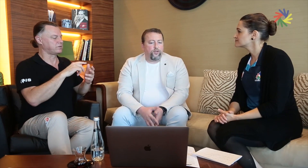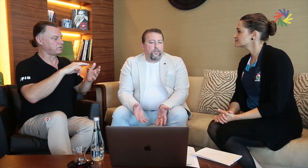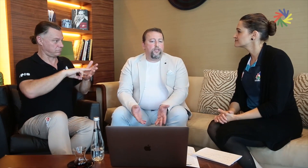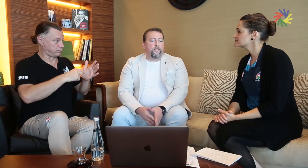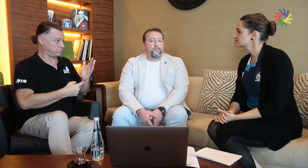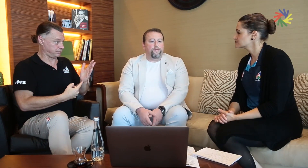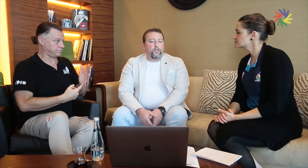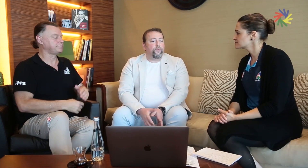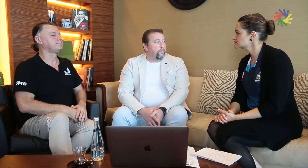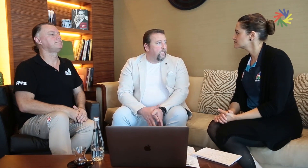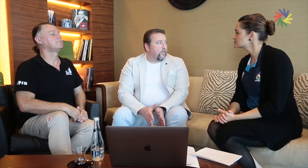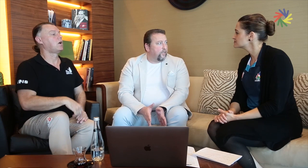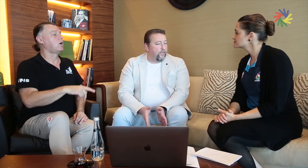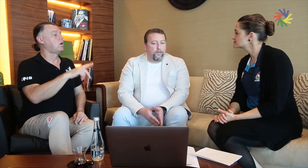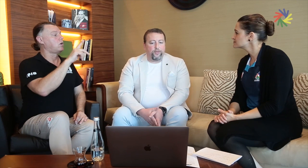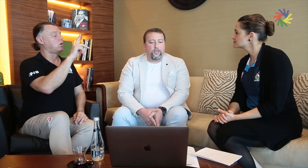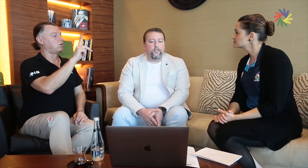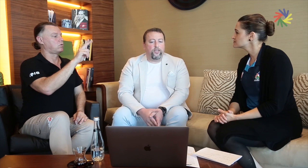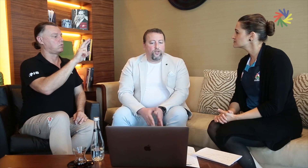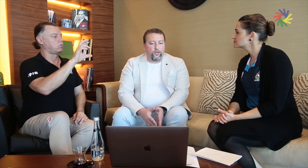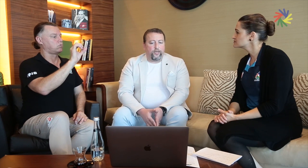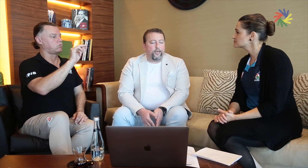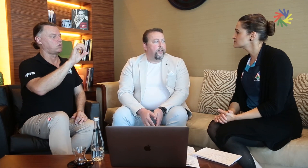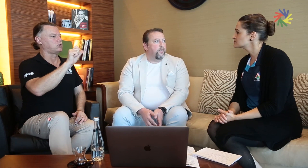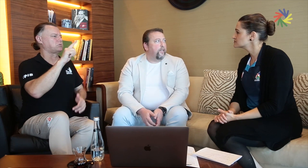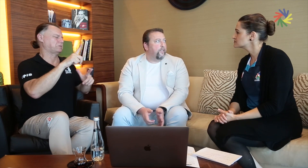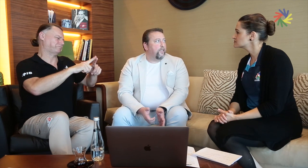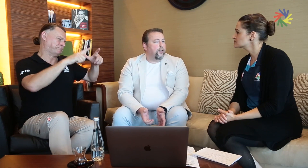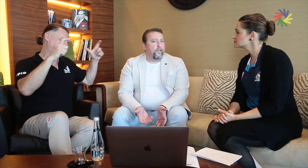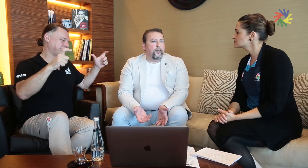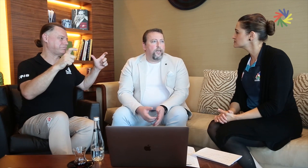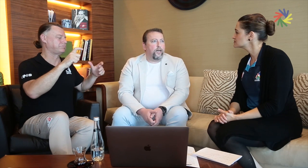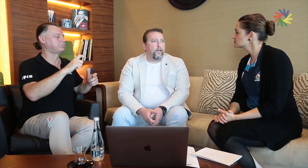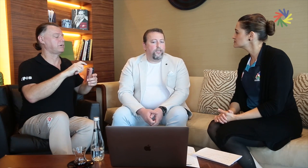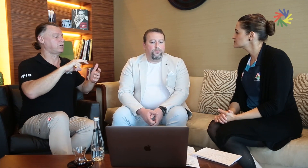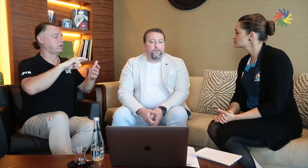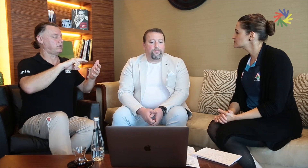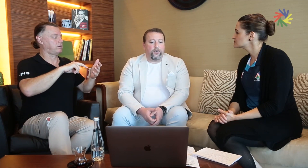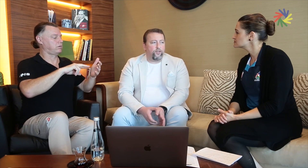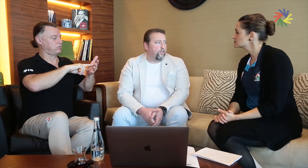Kronos is a large company in Turkey that